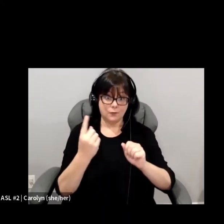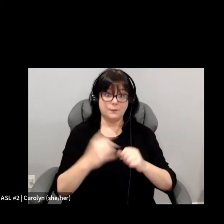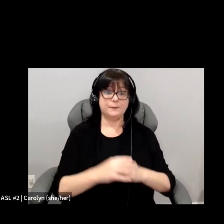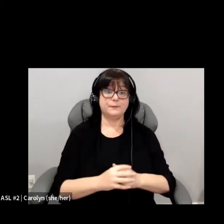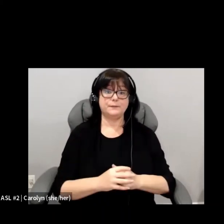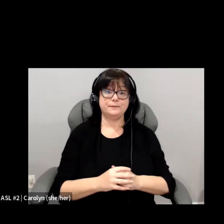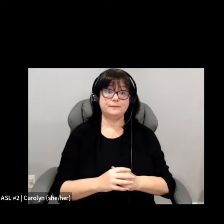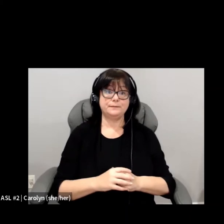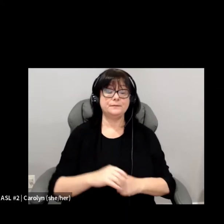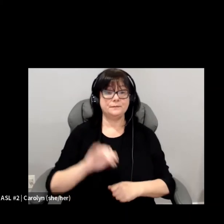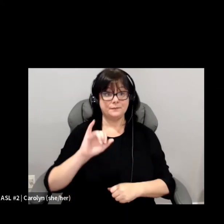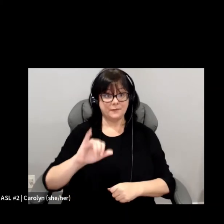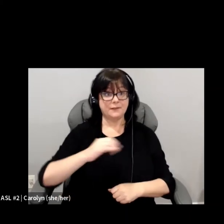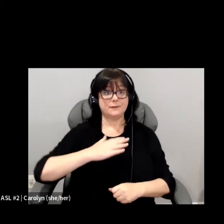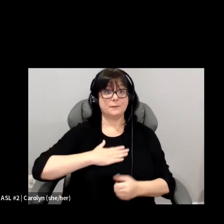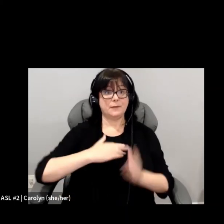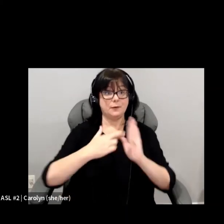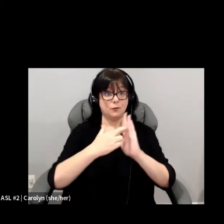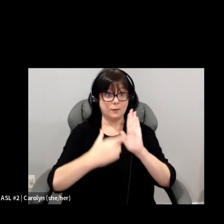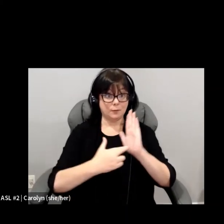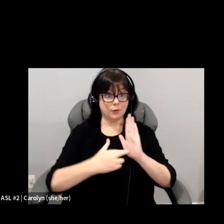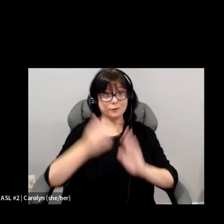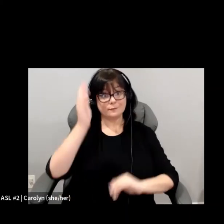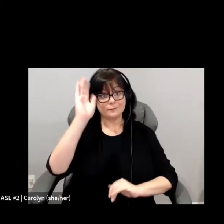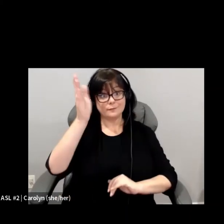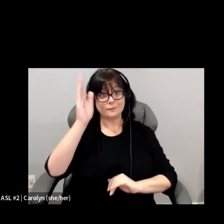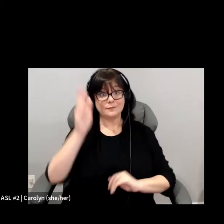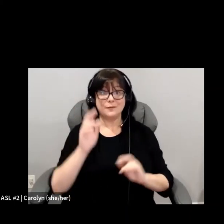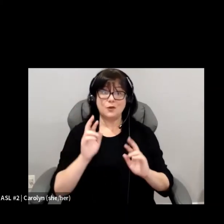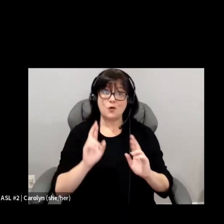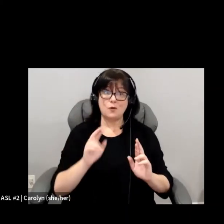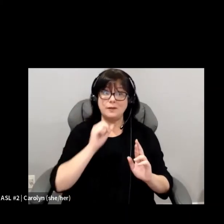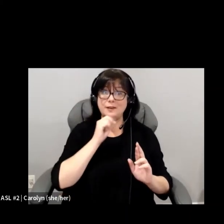THAT WAS MY TREASURER'S REPORT.